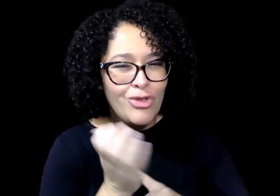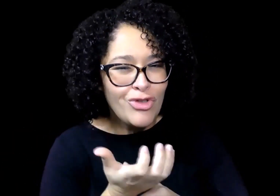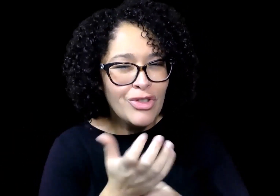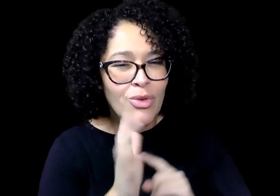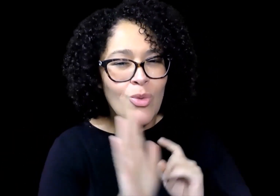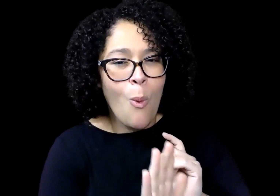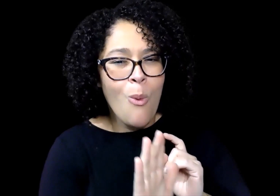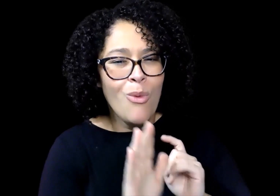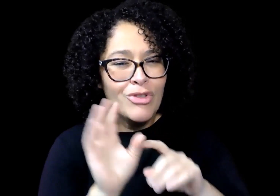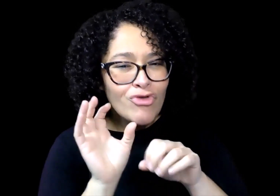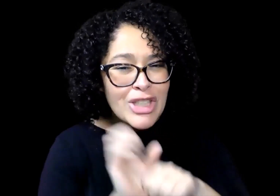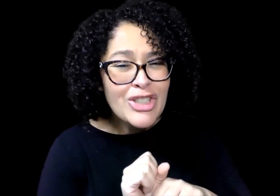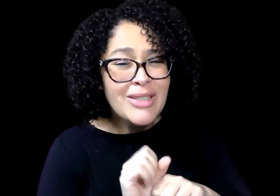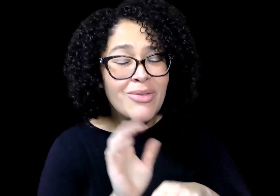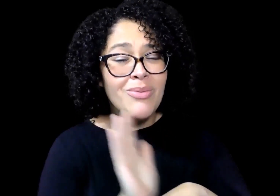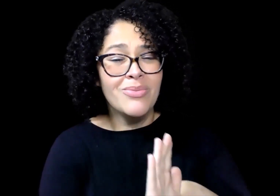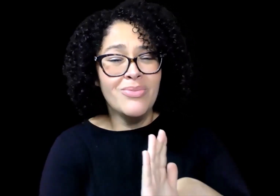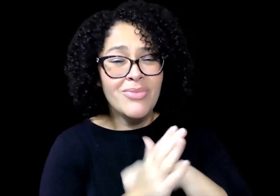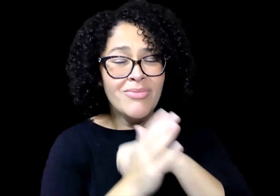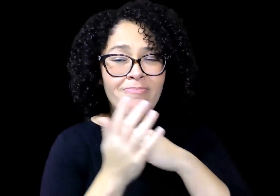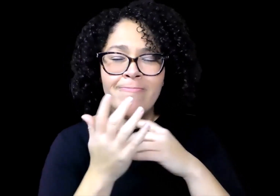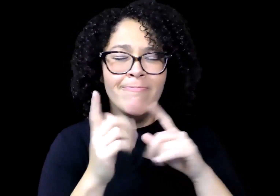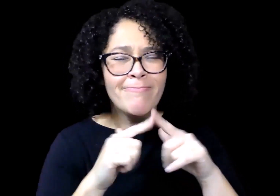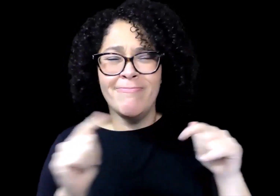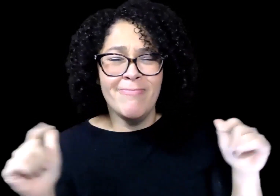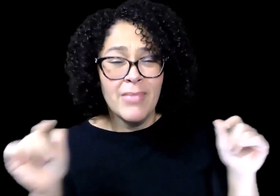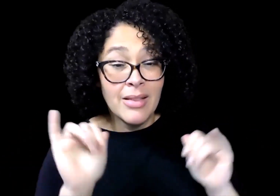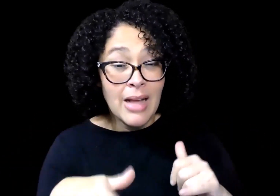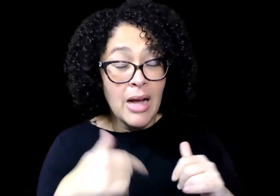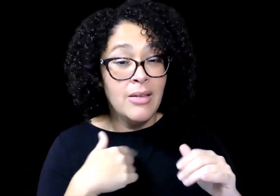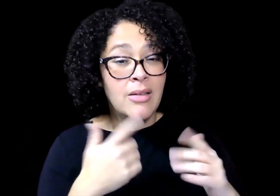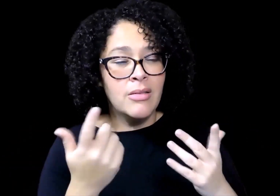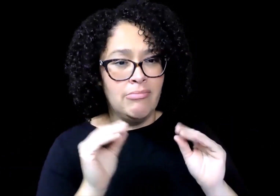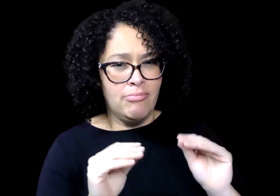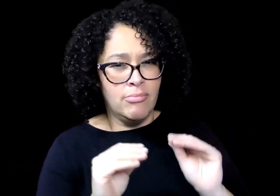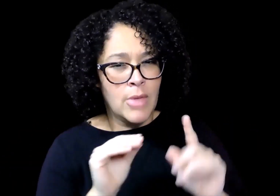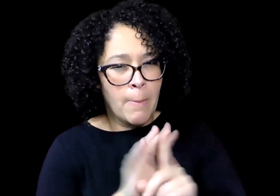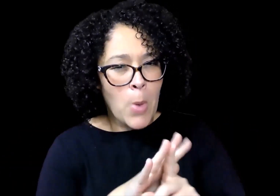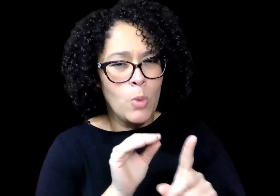and I want to make sure that they understand their culture their traditions who they are in